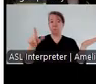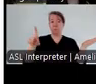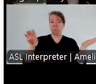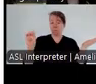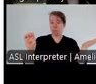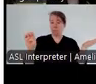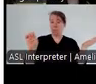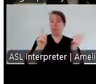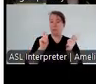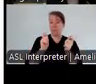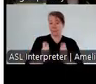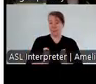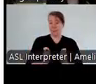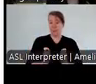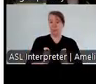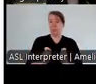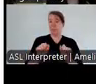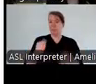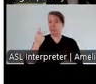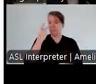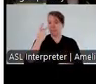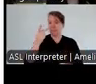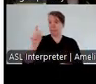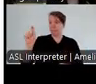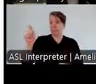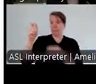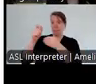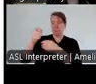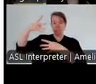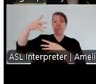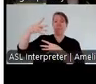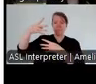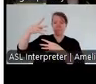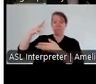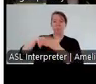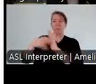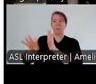there's a drop-down menu to assign resource icons, and you can select multiple icons